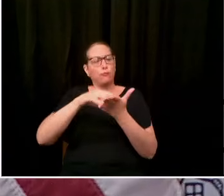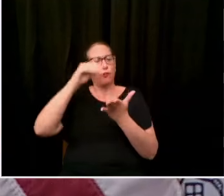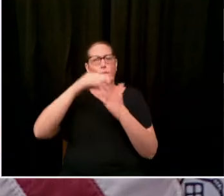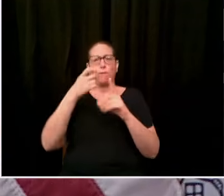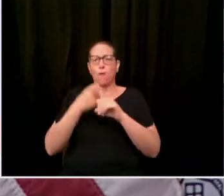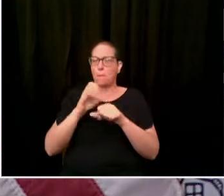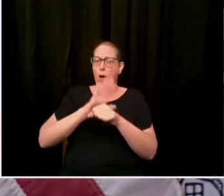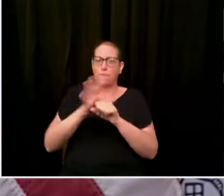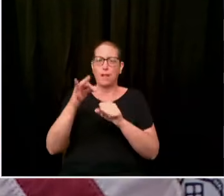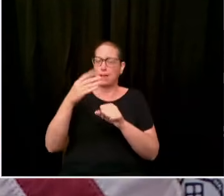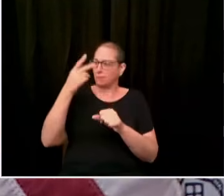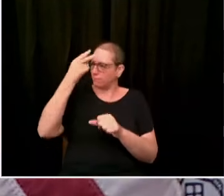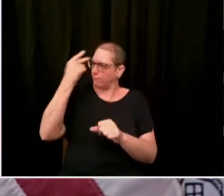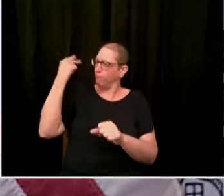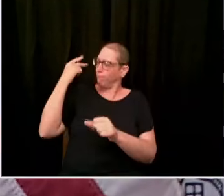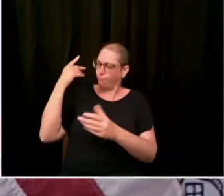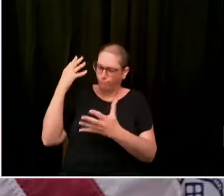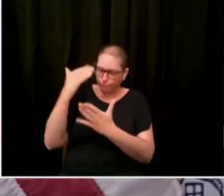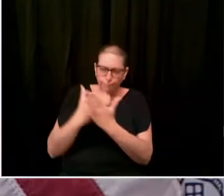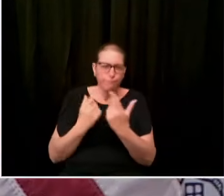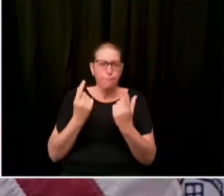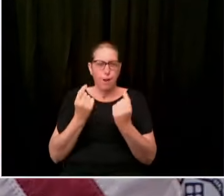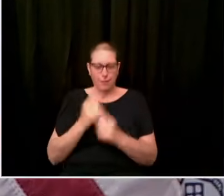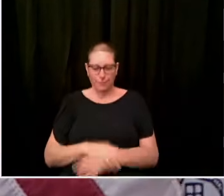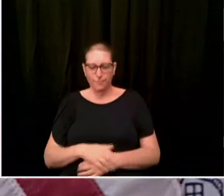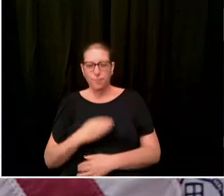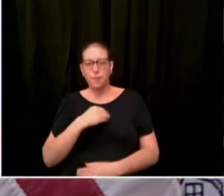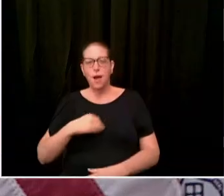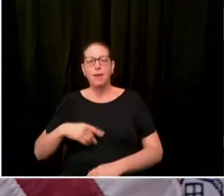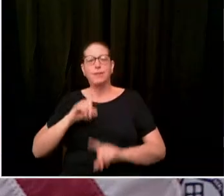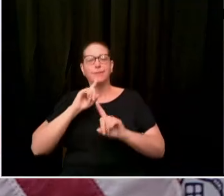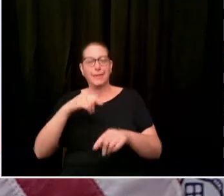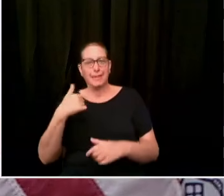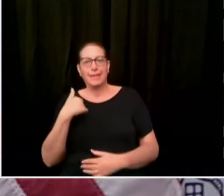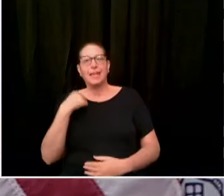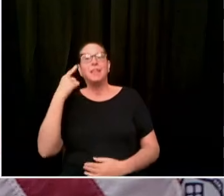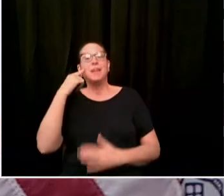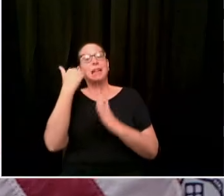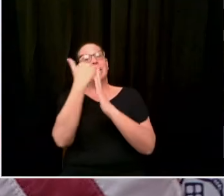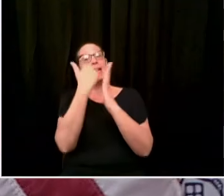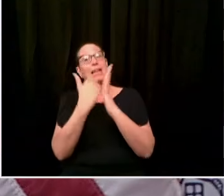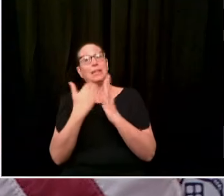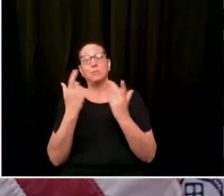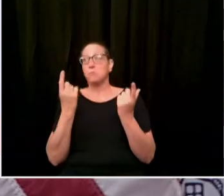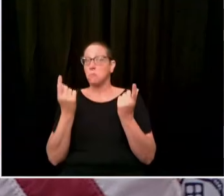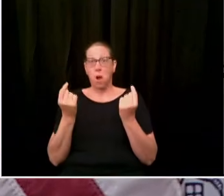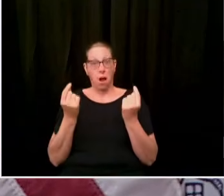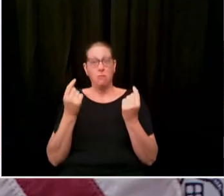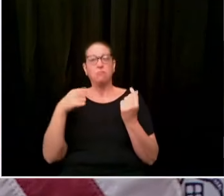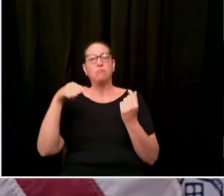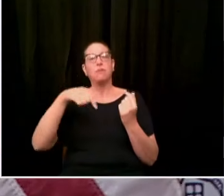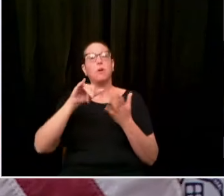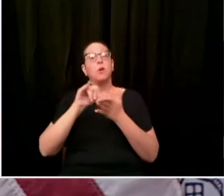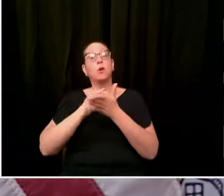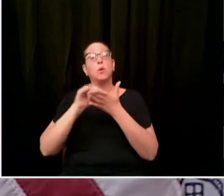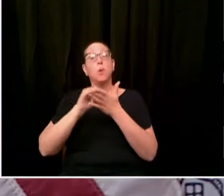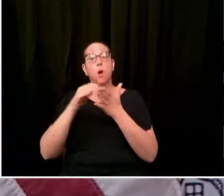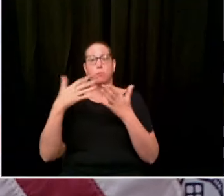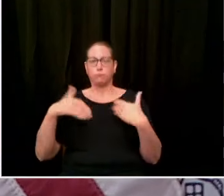WHAT IS THE BEST -- I THINK THE